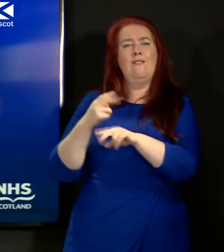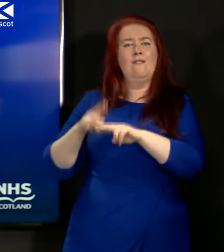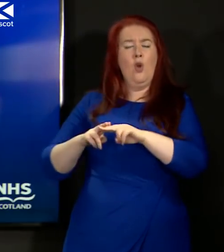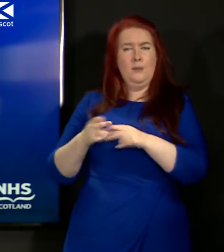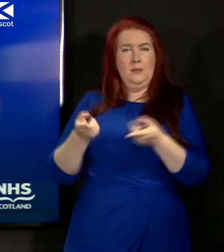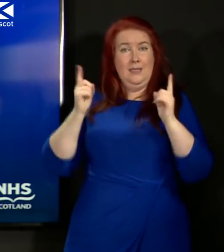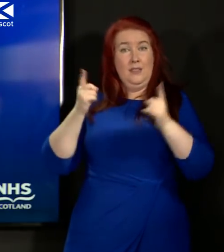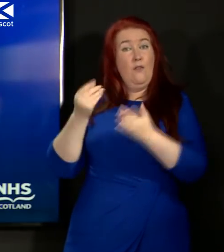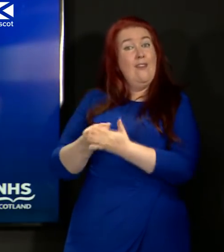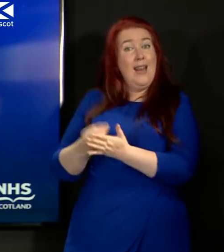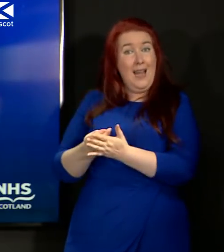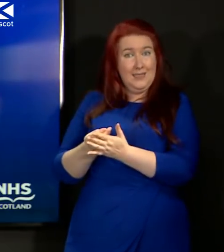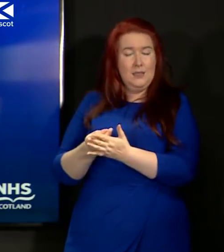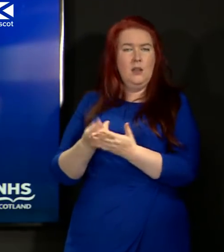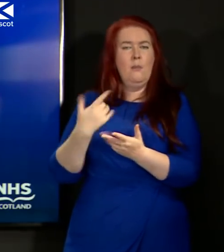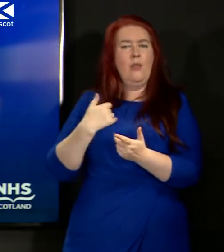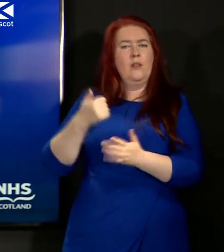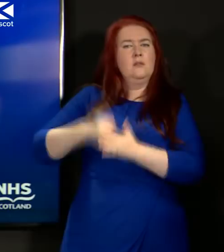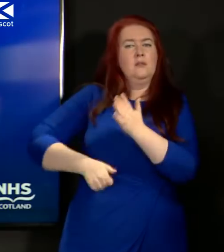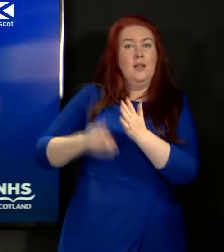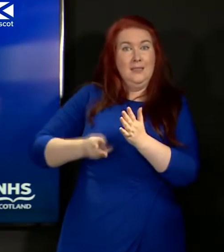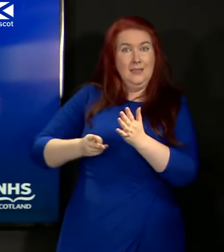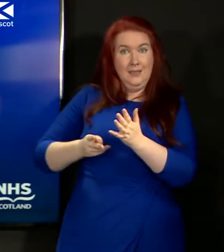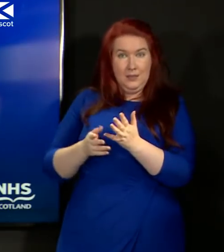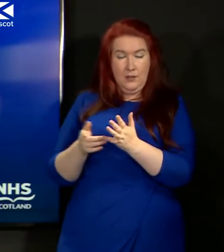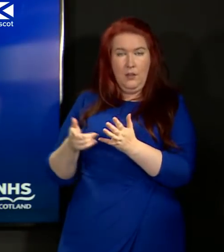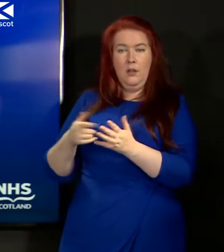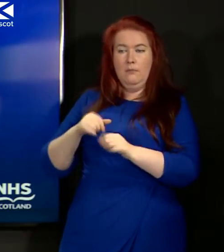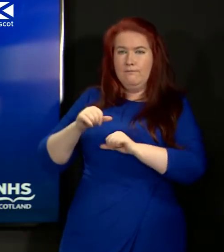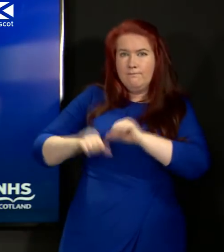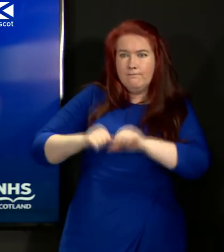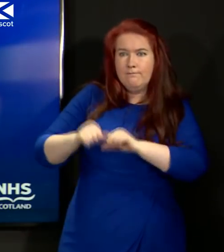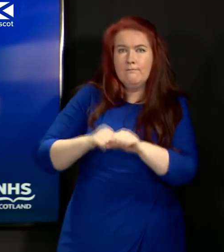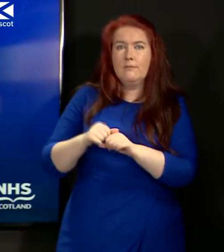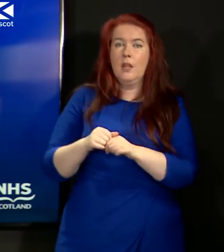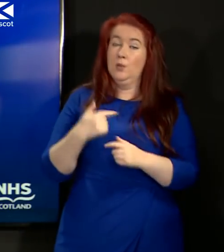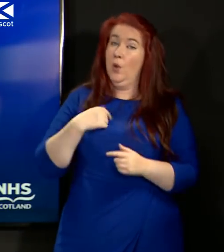package mentioned by the First Minister. I look forward to her announcement in